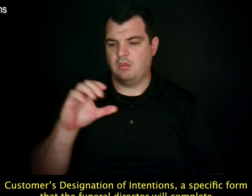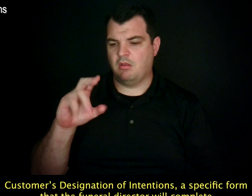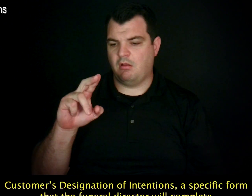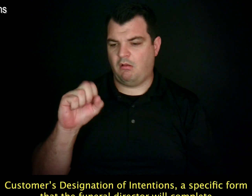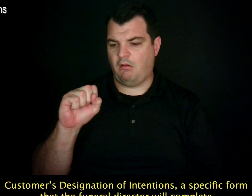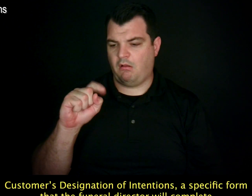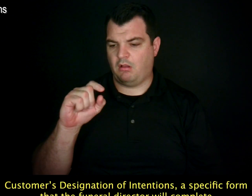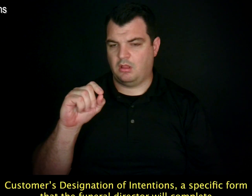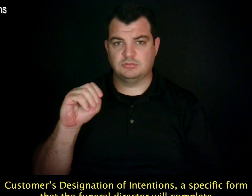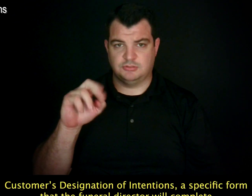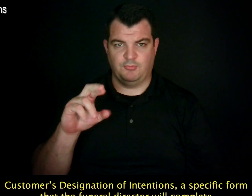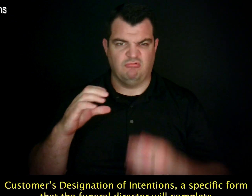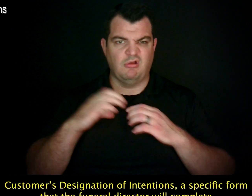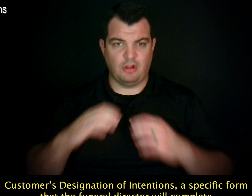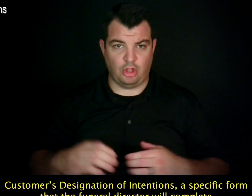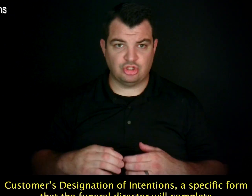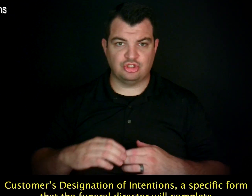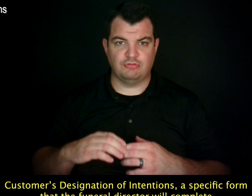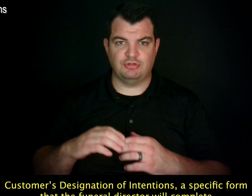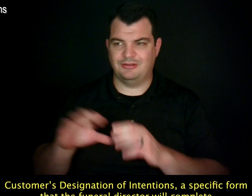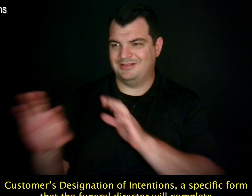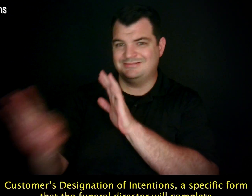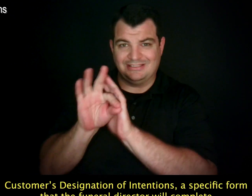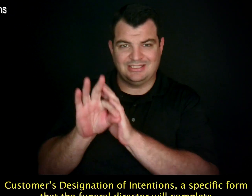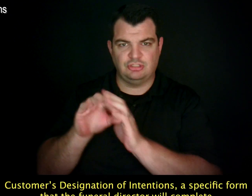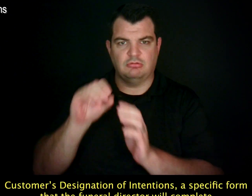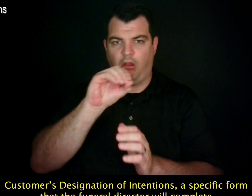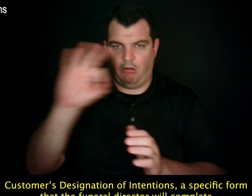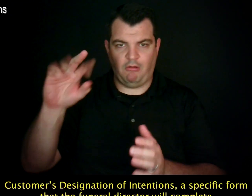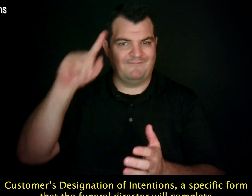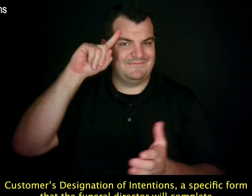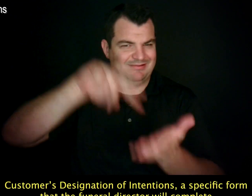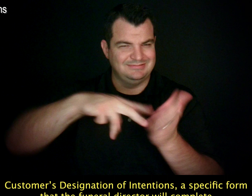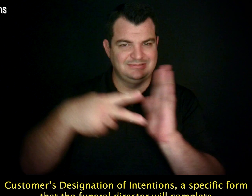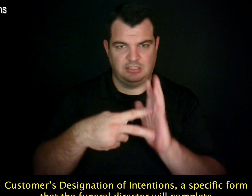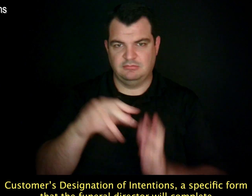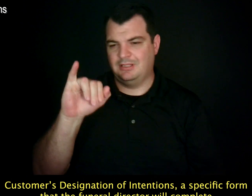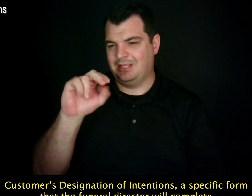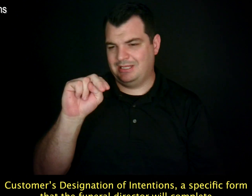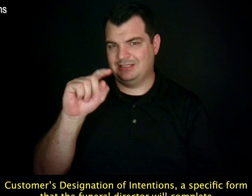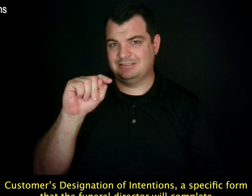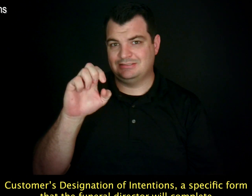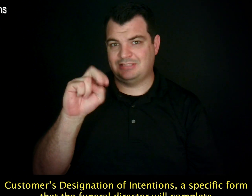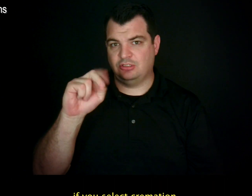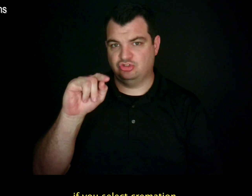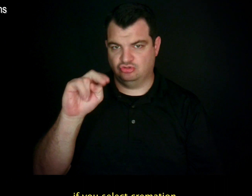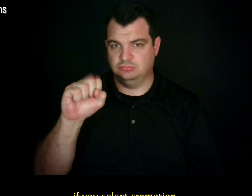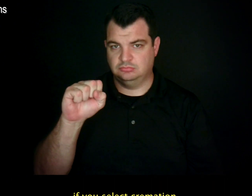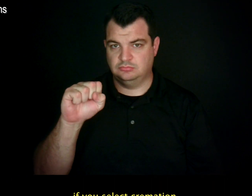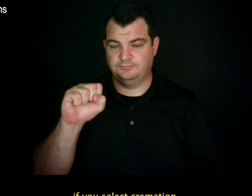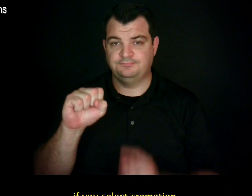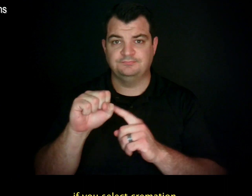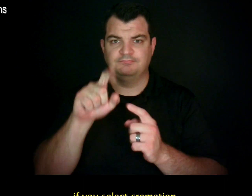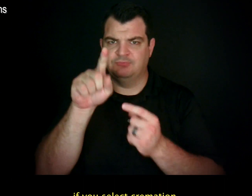Customer’s Designation of Intentions, a specific form that the funeral director will complete if you select cremation.